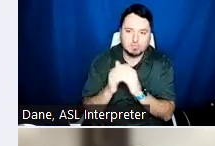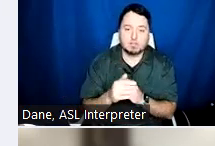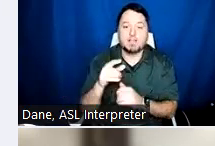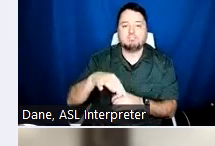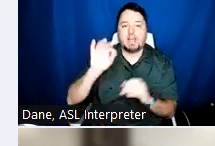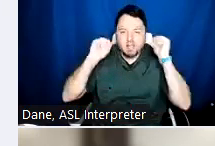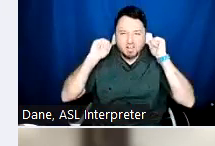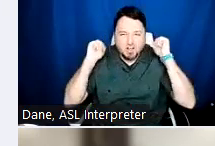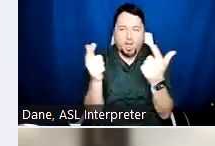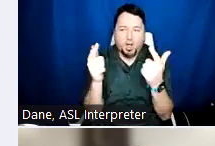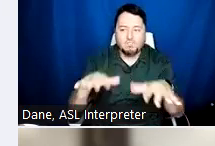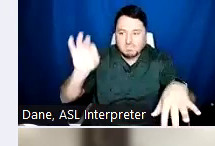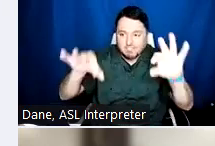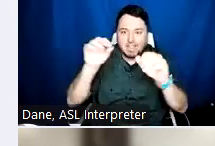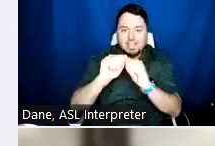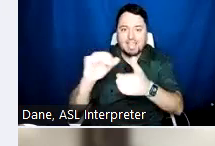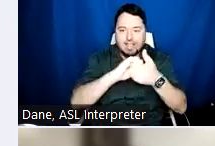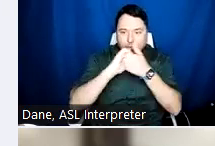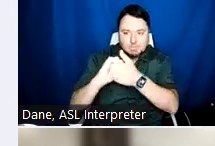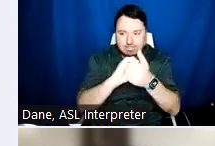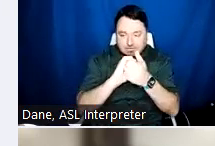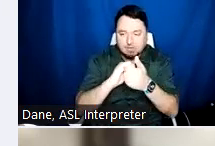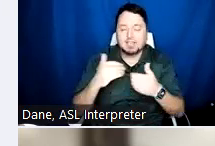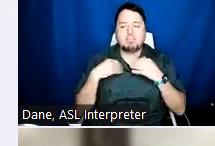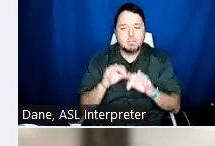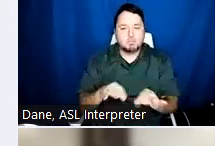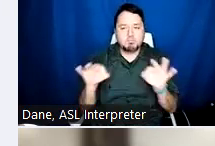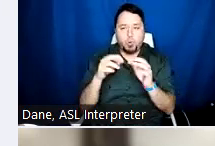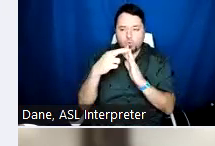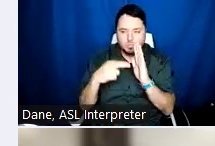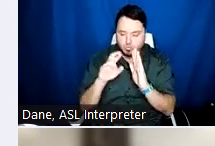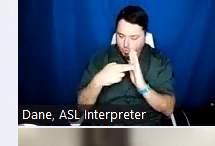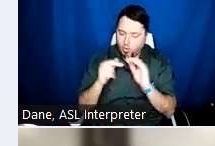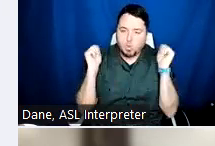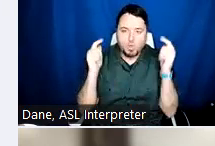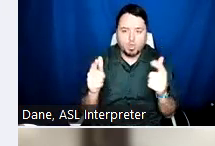Because we all play important roles. We know that there has been a lot of